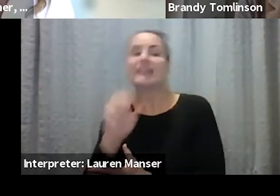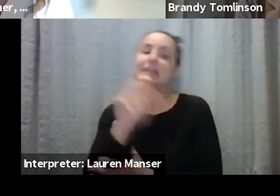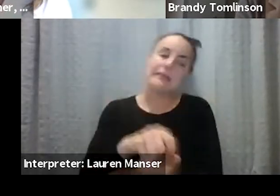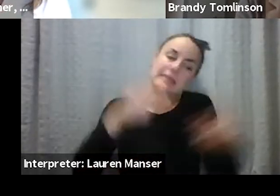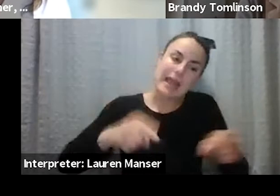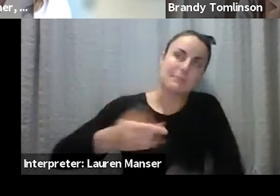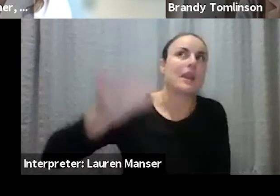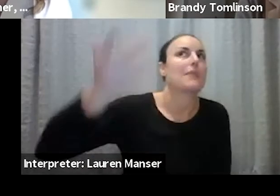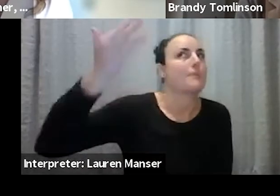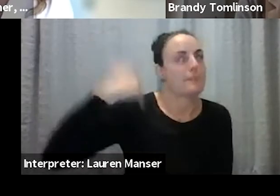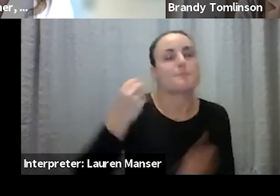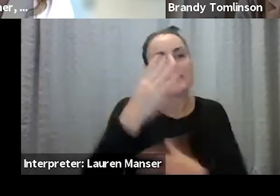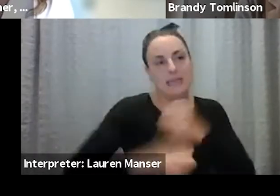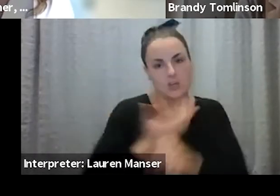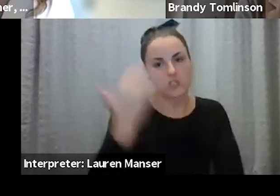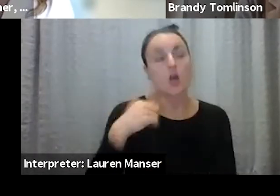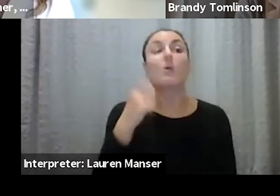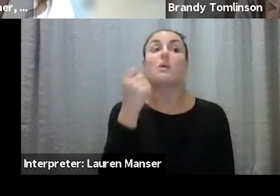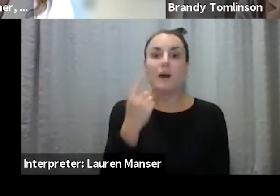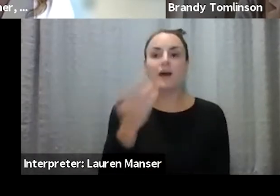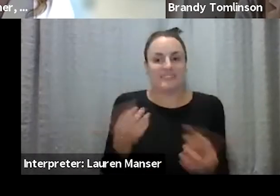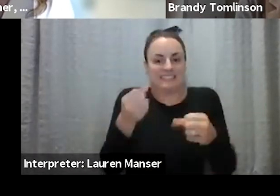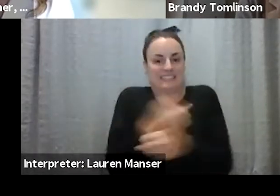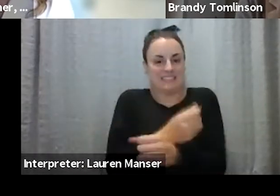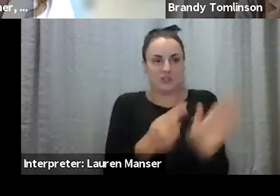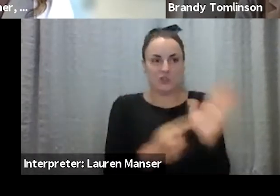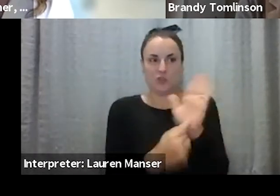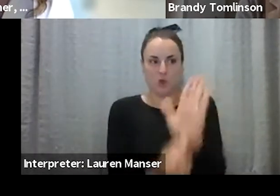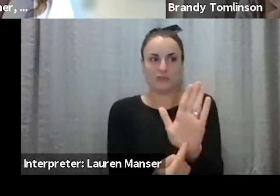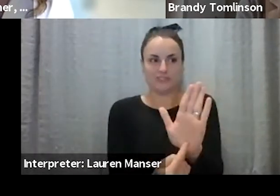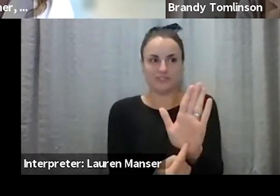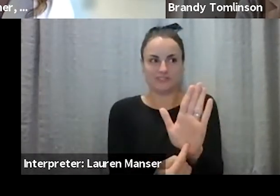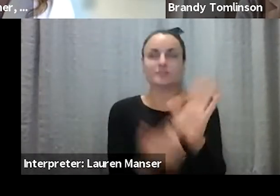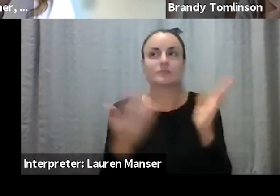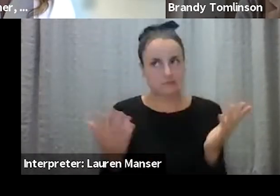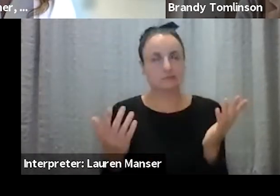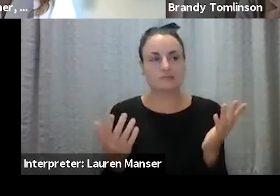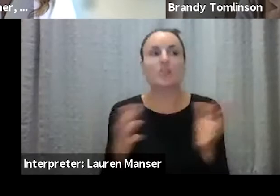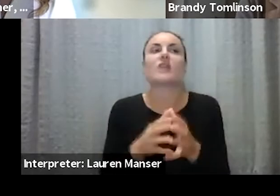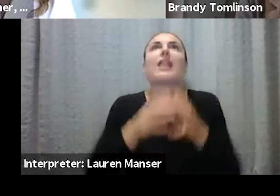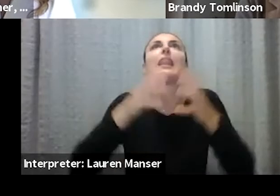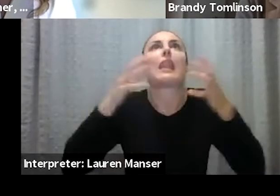of people with disabilities, it makes it clear that there's a lot of progress that needs to be made,